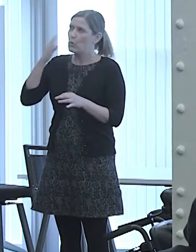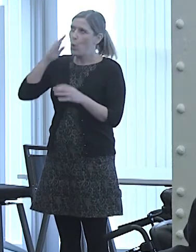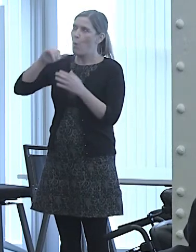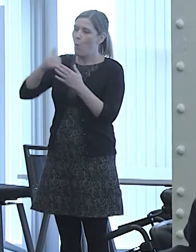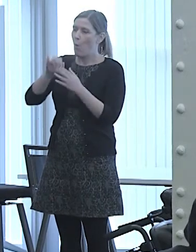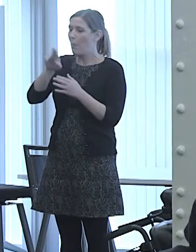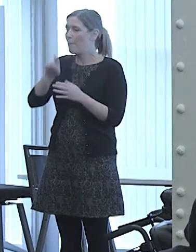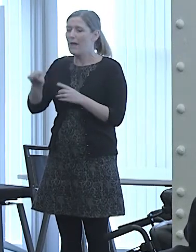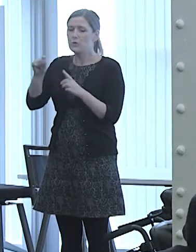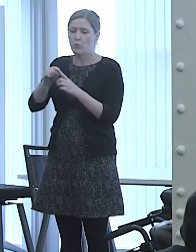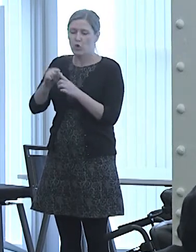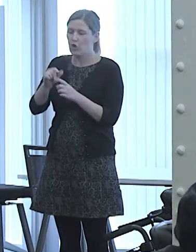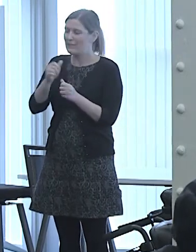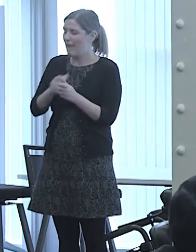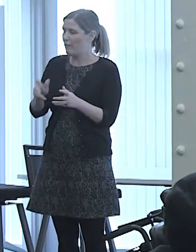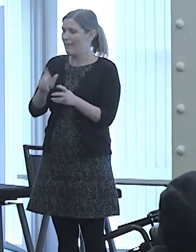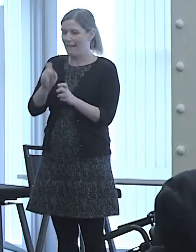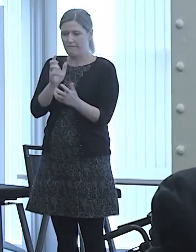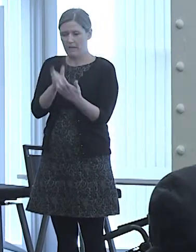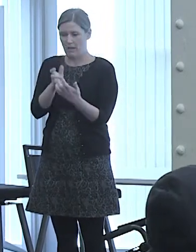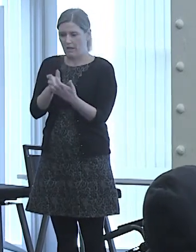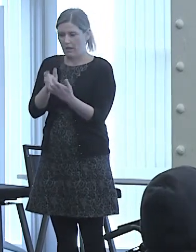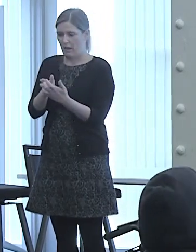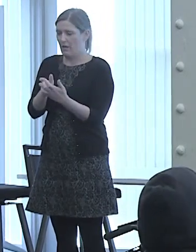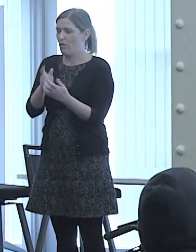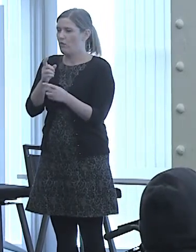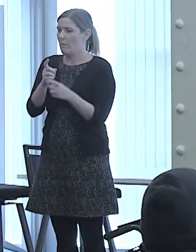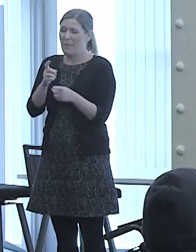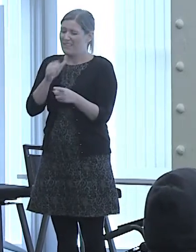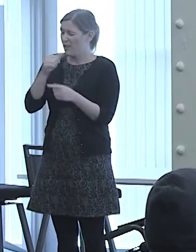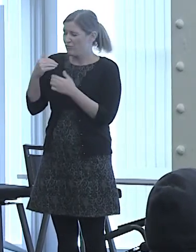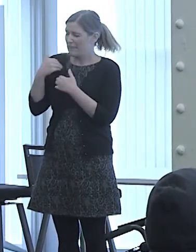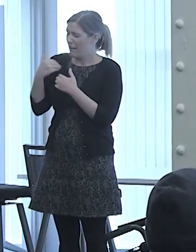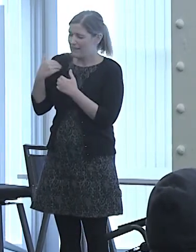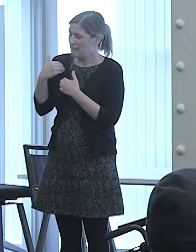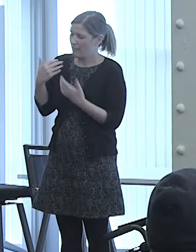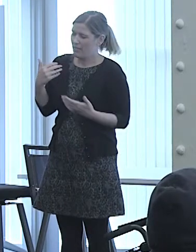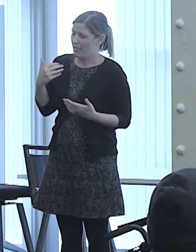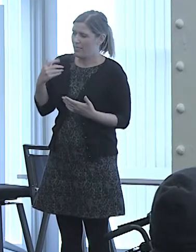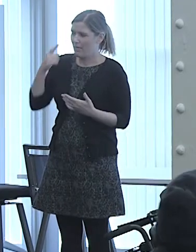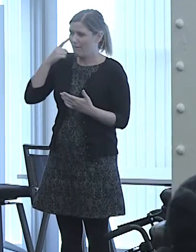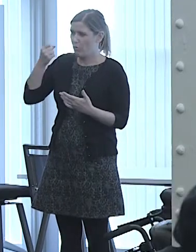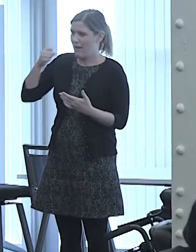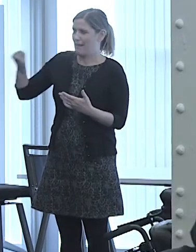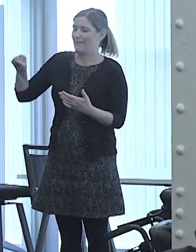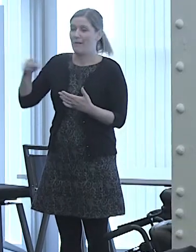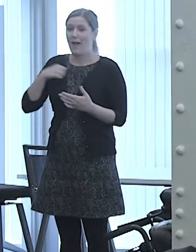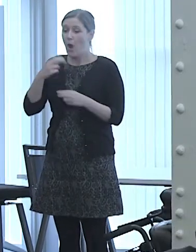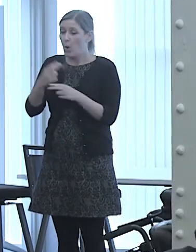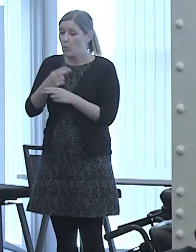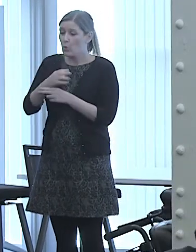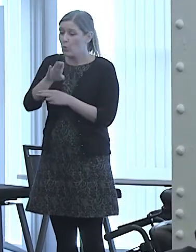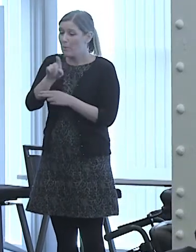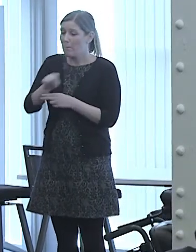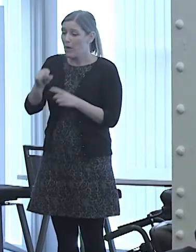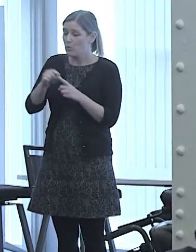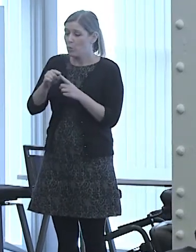That is not good or responsible activism. Sometimes I use buzzwords because those buzzwords are things that if I learned them,